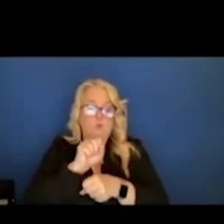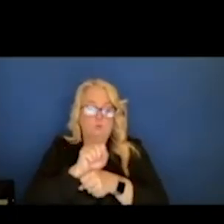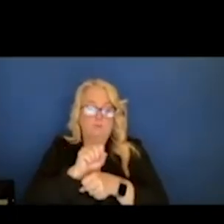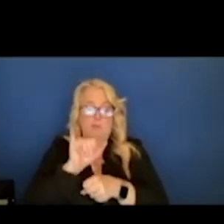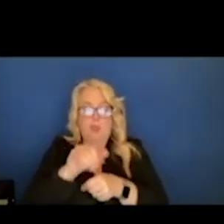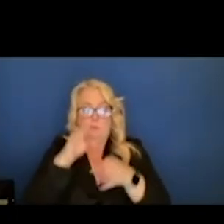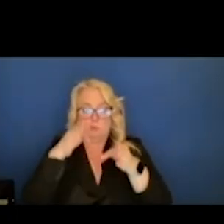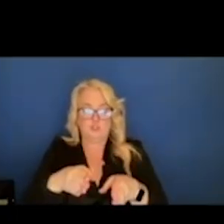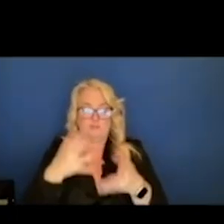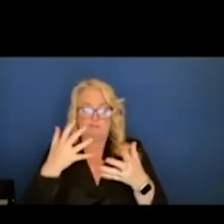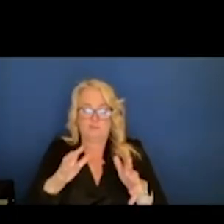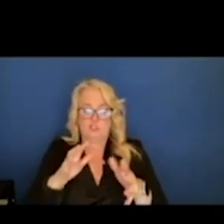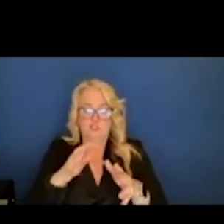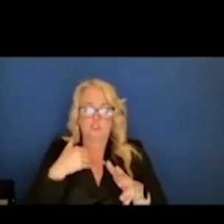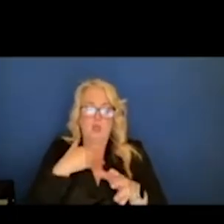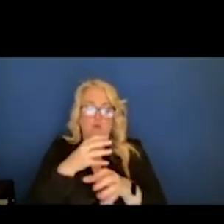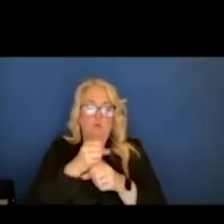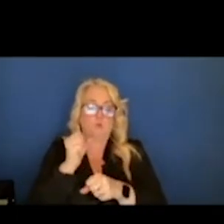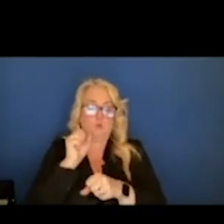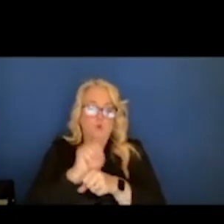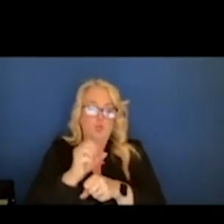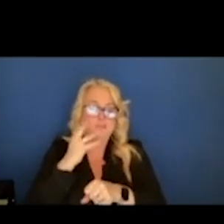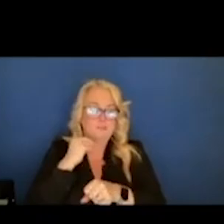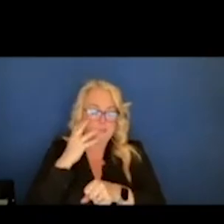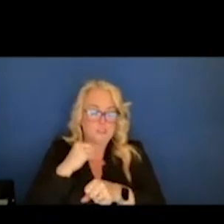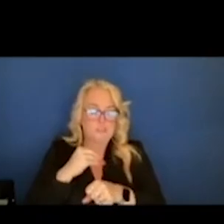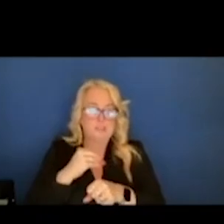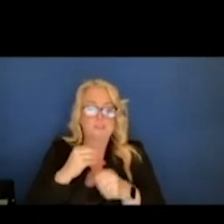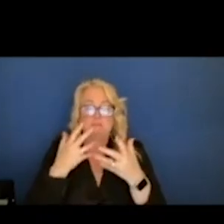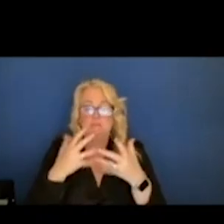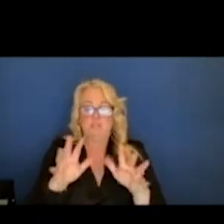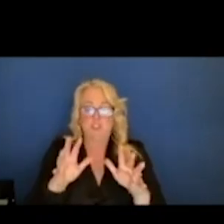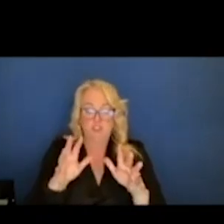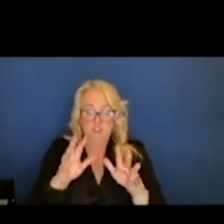that aligned with her future goals and has learned how the tasks she is completing in